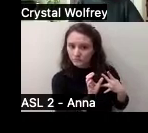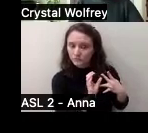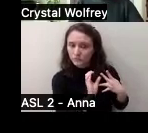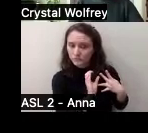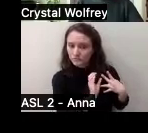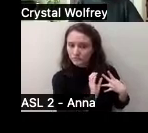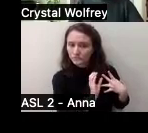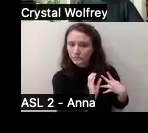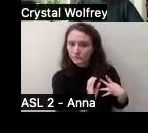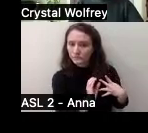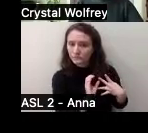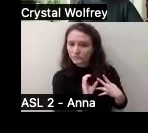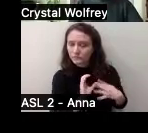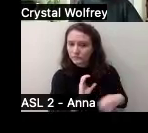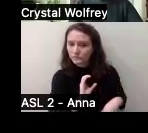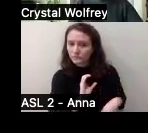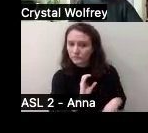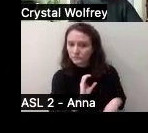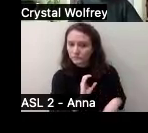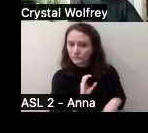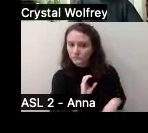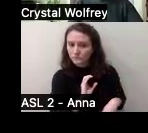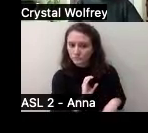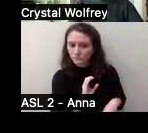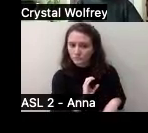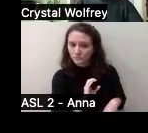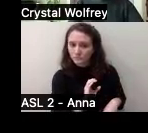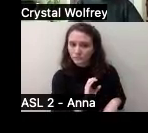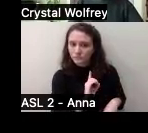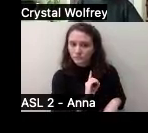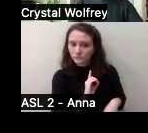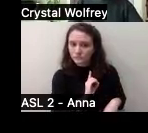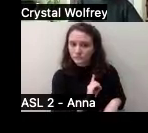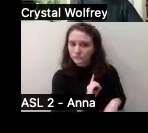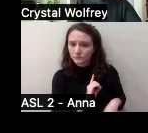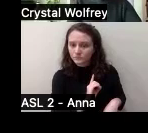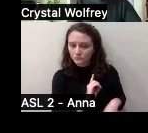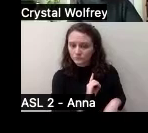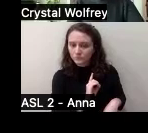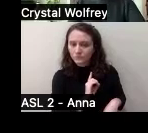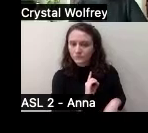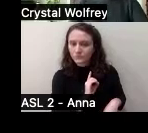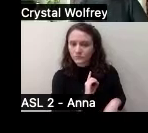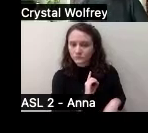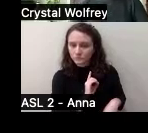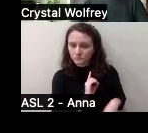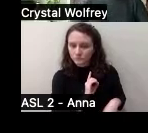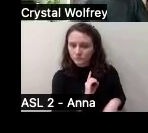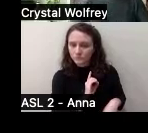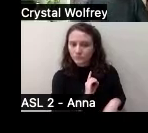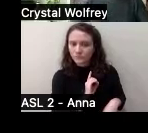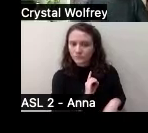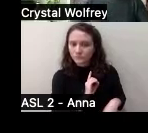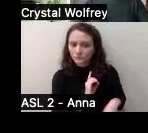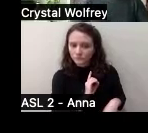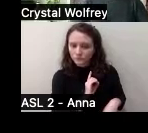the PI can be submitted to the NIH institute or center or D, the grant must replace the PI since it was originally submitted